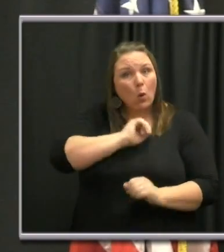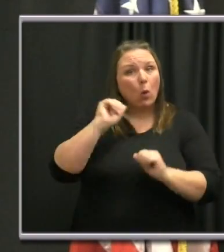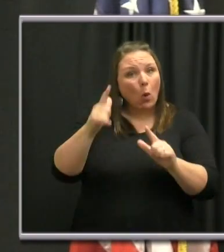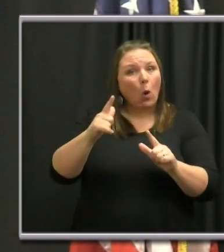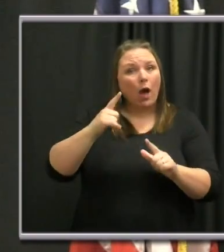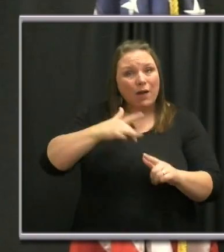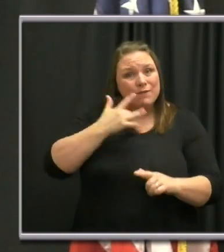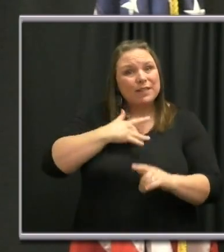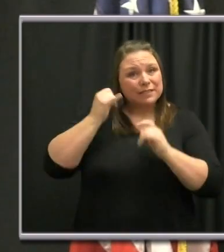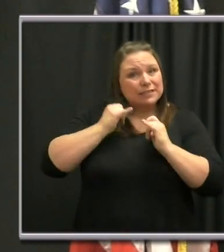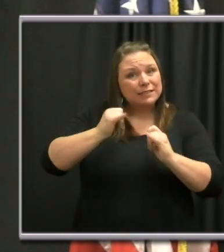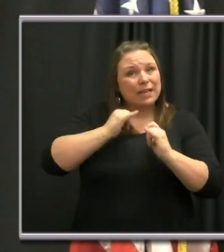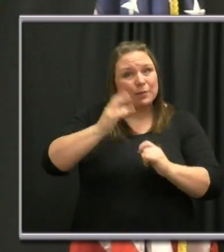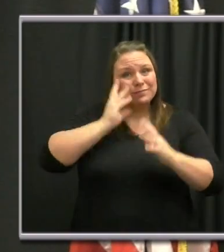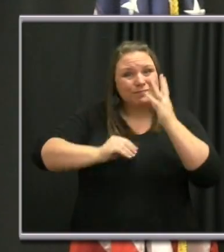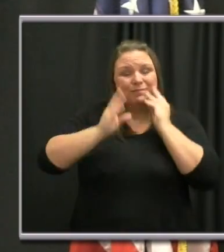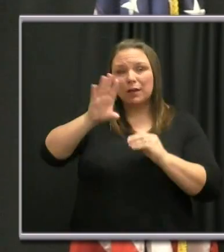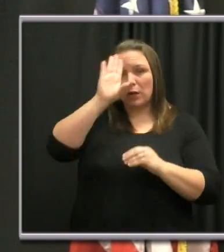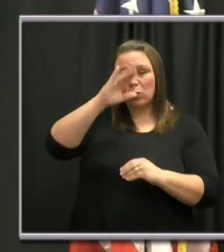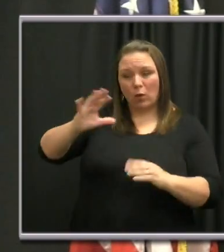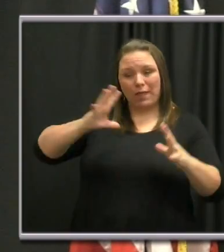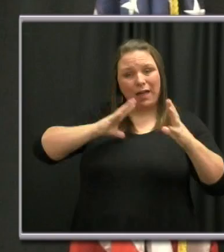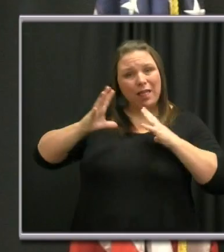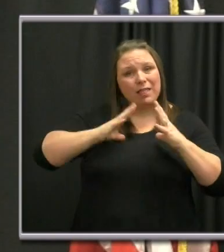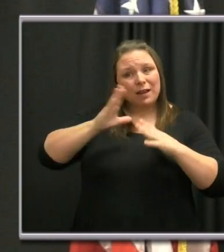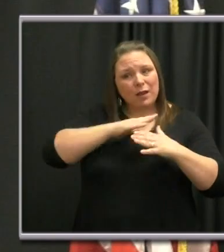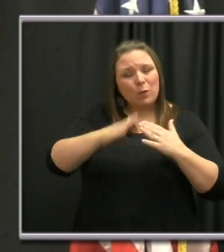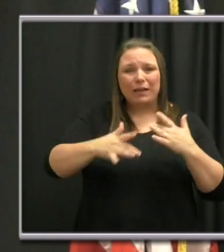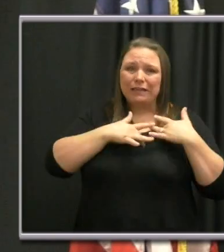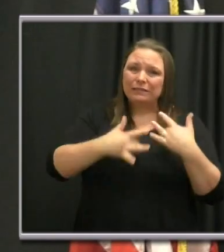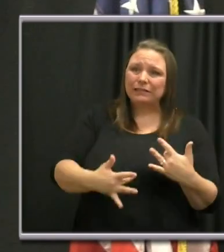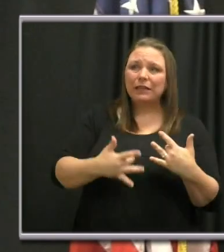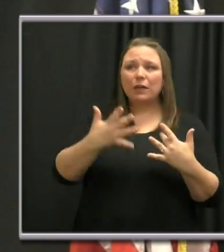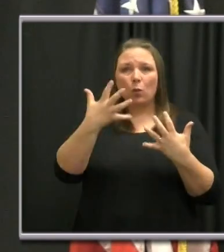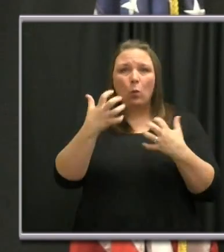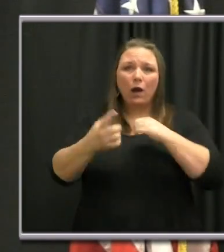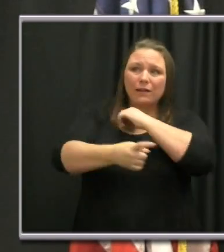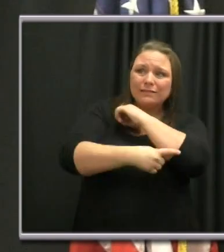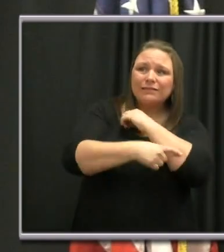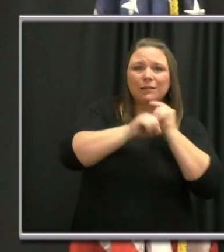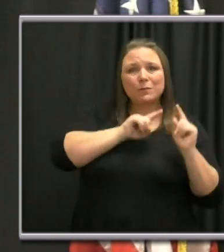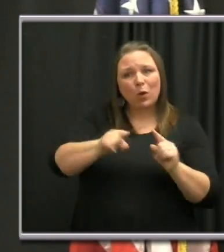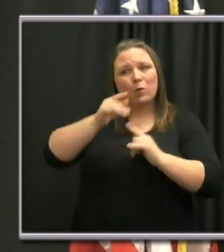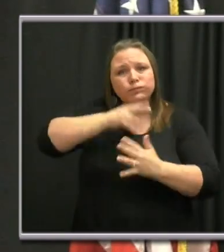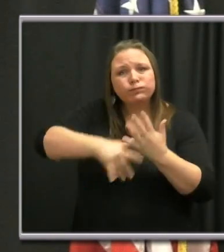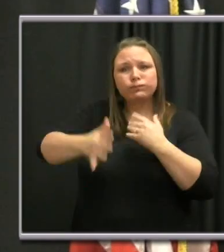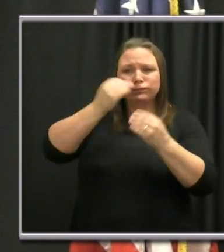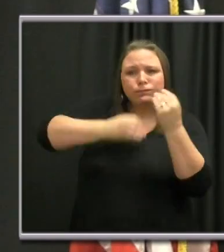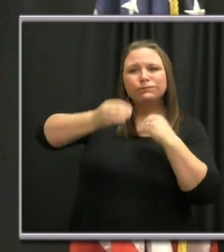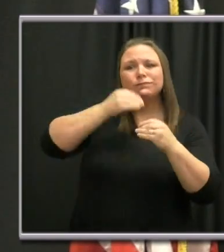COURSE. OR WE'RE ALL IN THIS TOGETHER AND I KNOW THIS HOLIDAY WEEKEND MANY OF US WILL